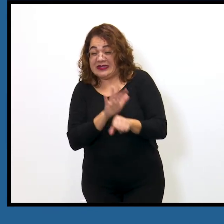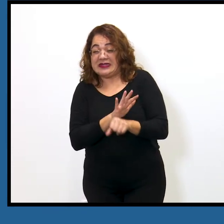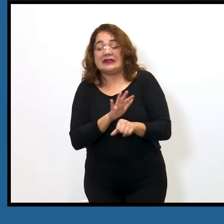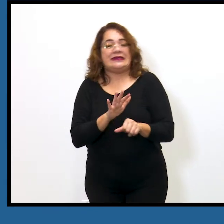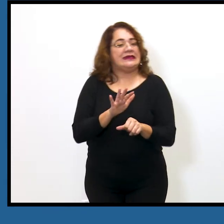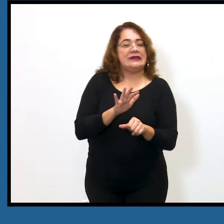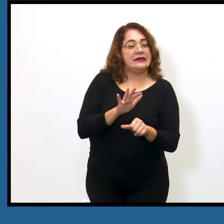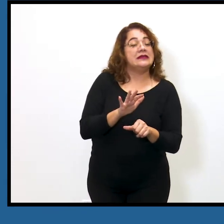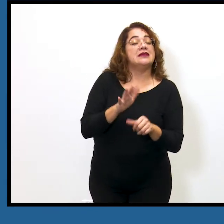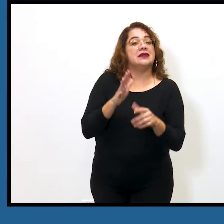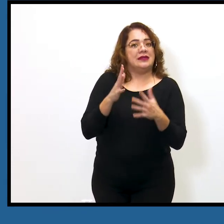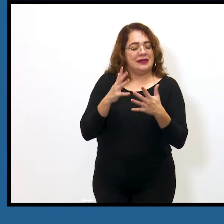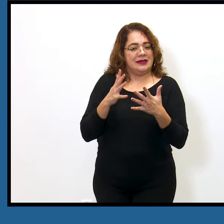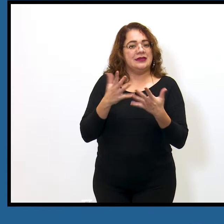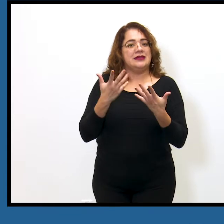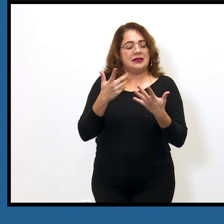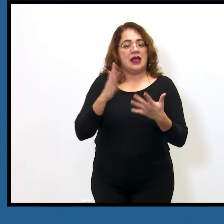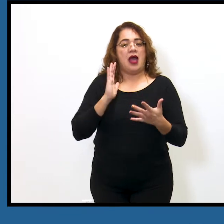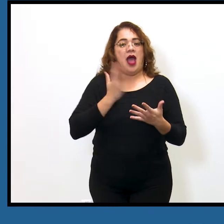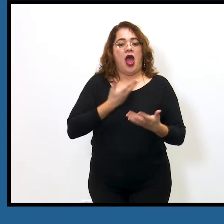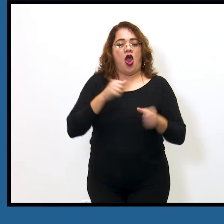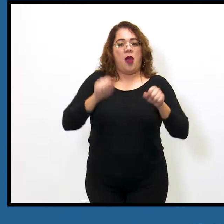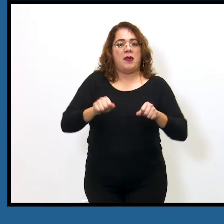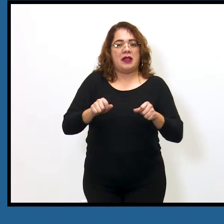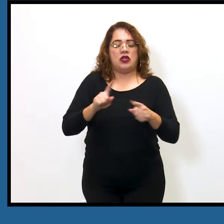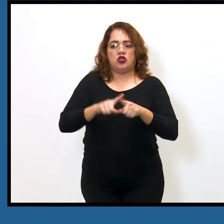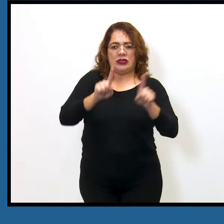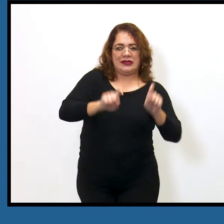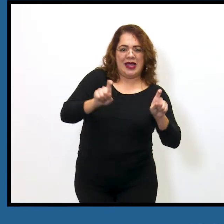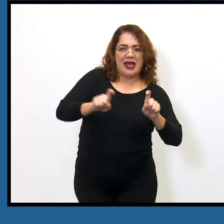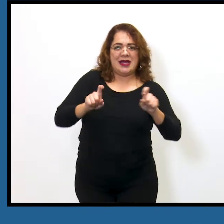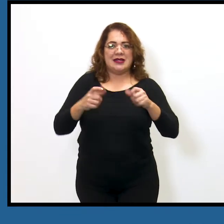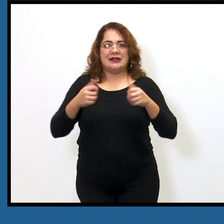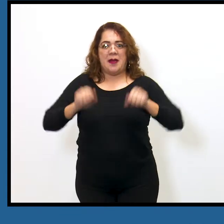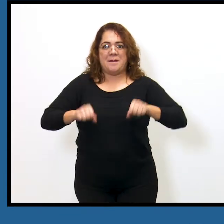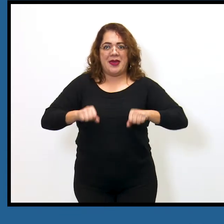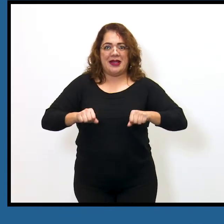push the capacity of our ability to, to test people. We want to make sure that people who